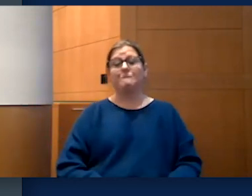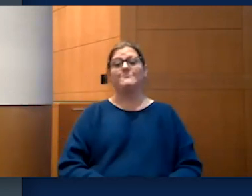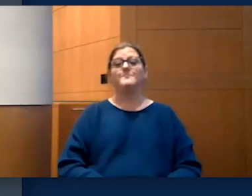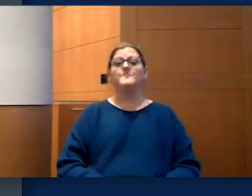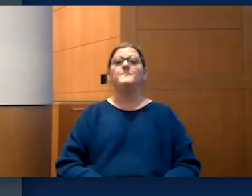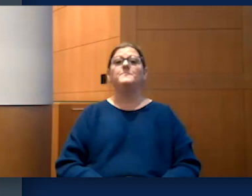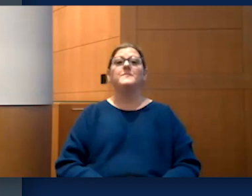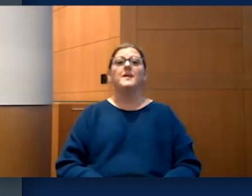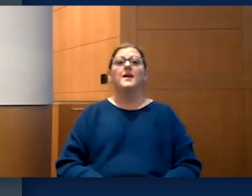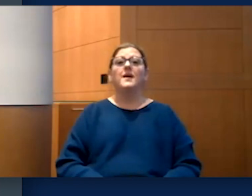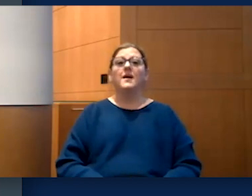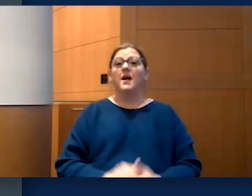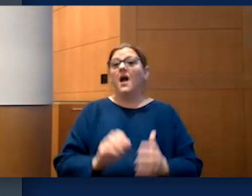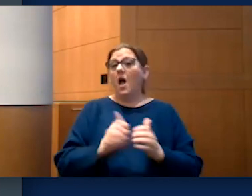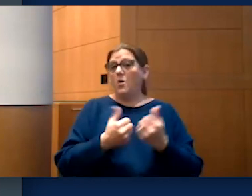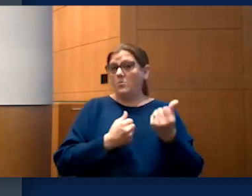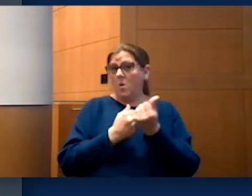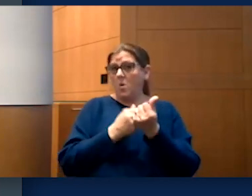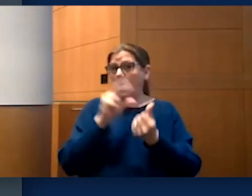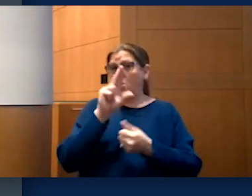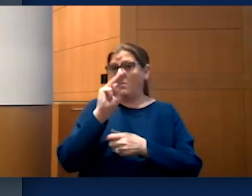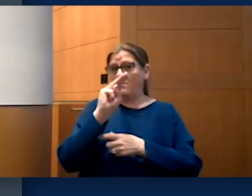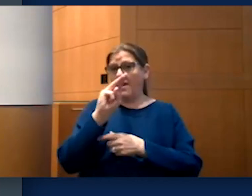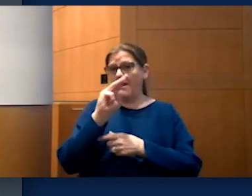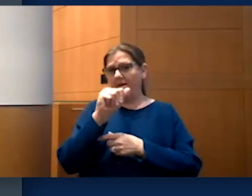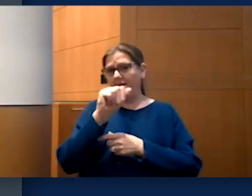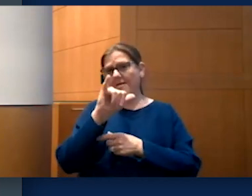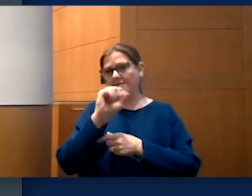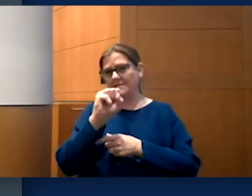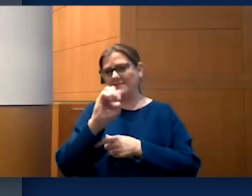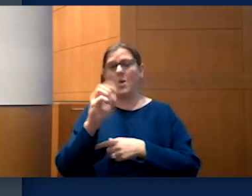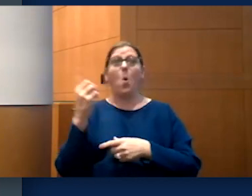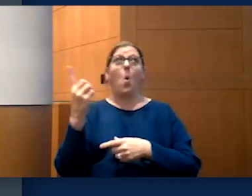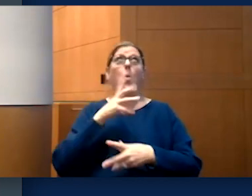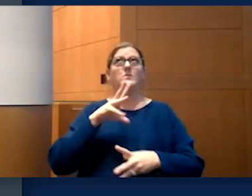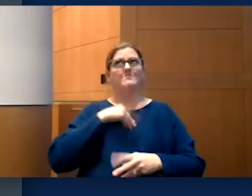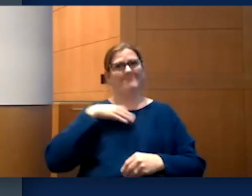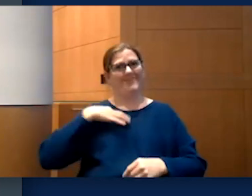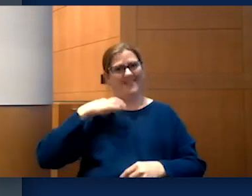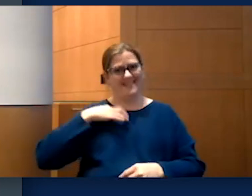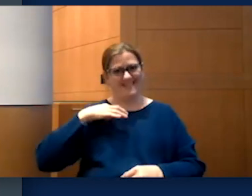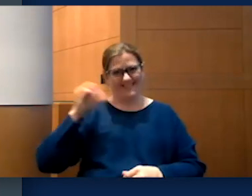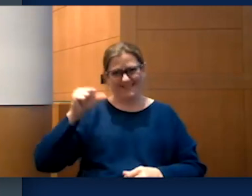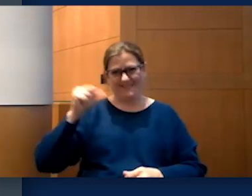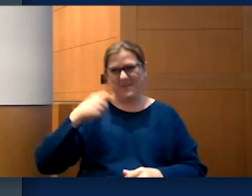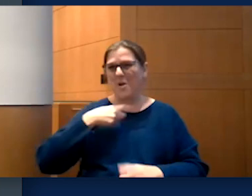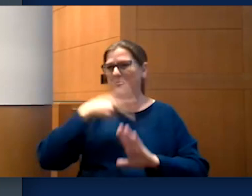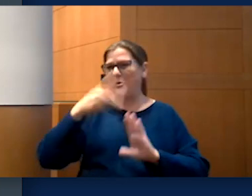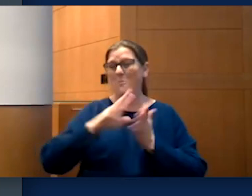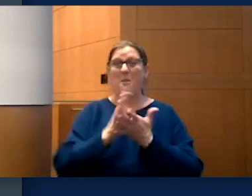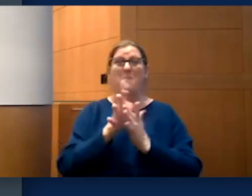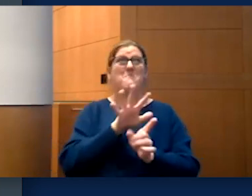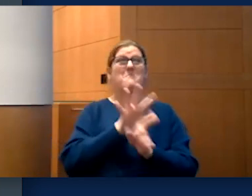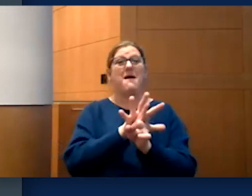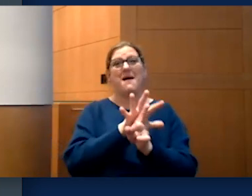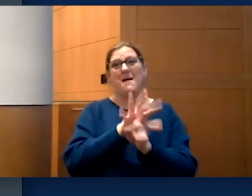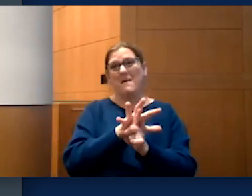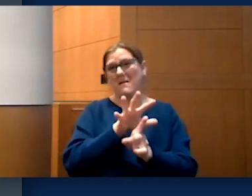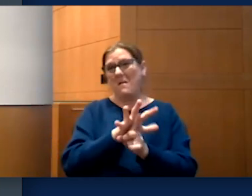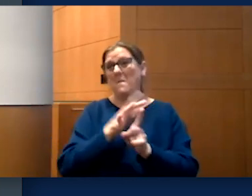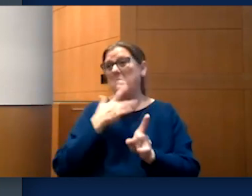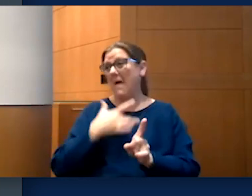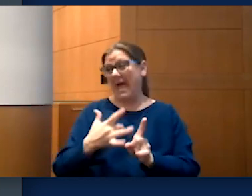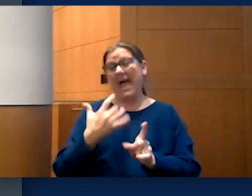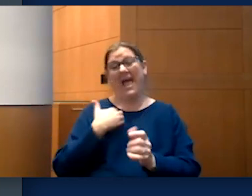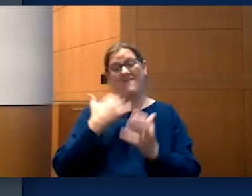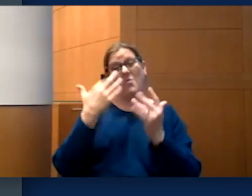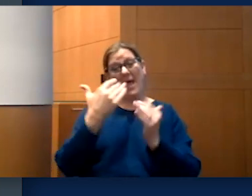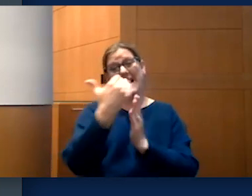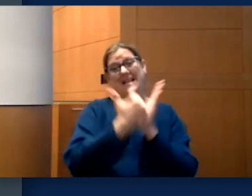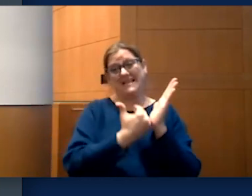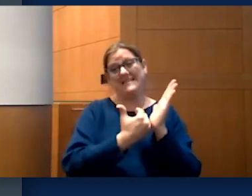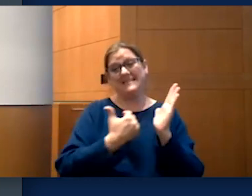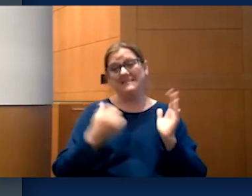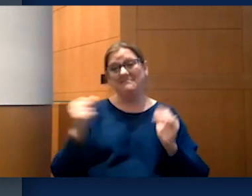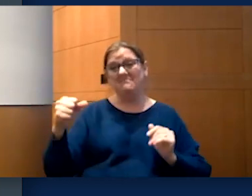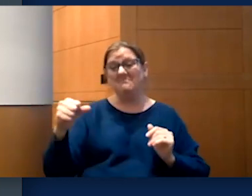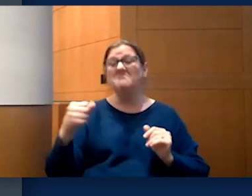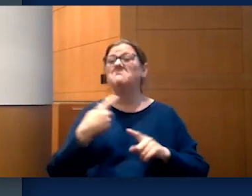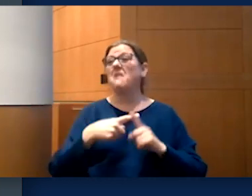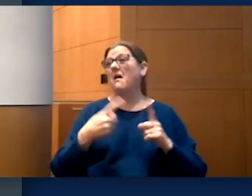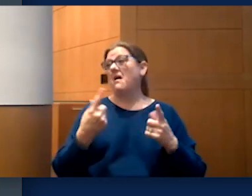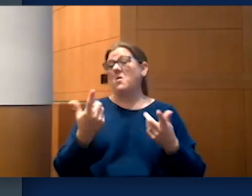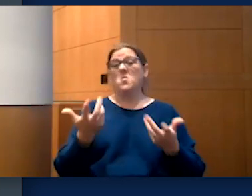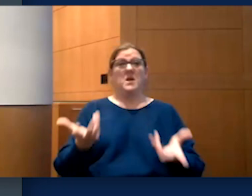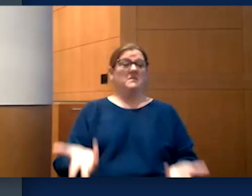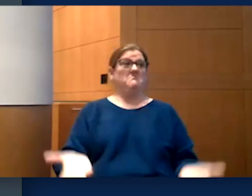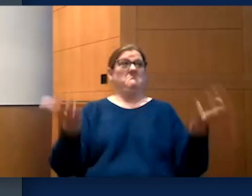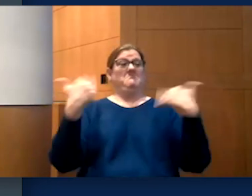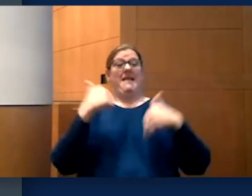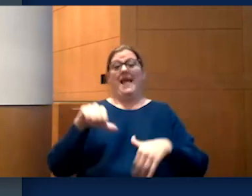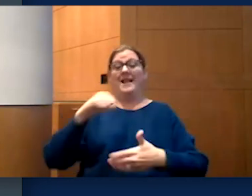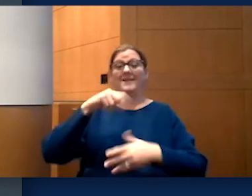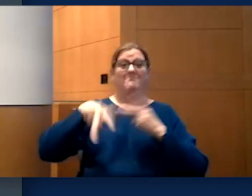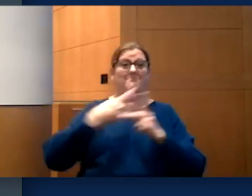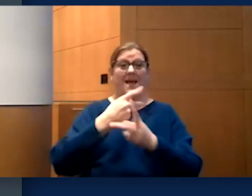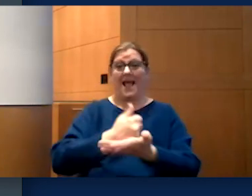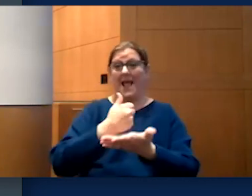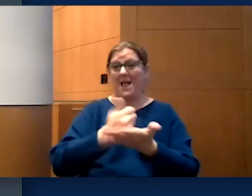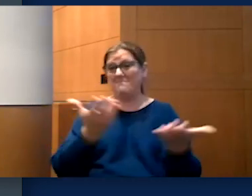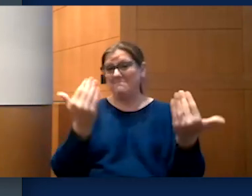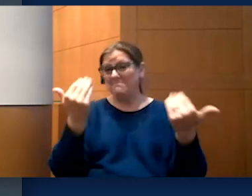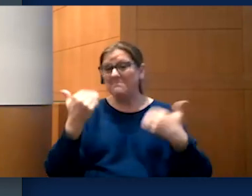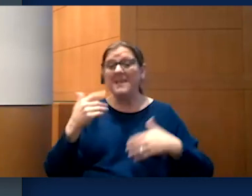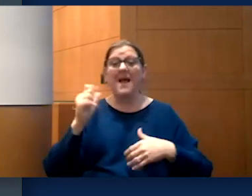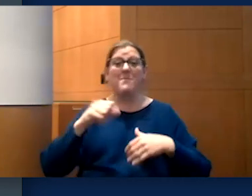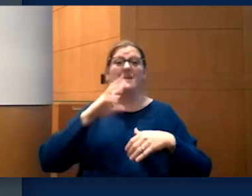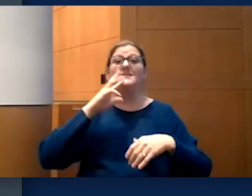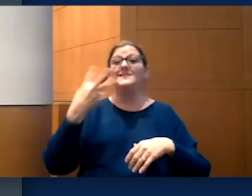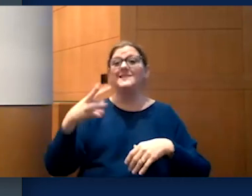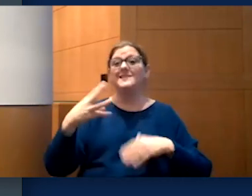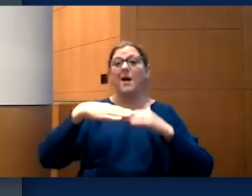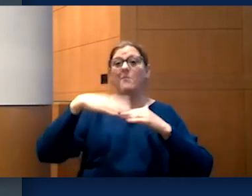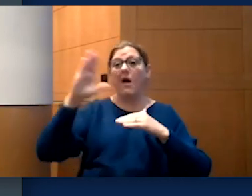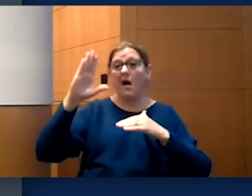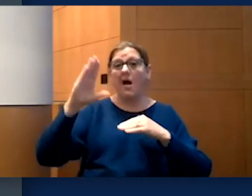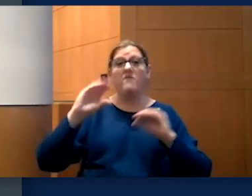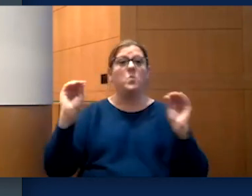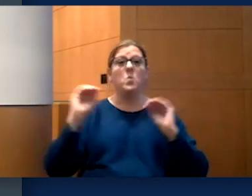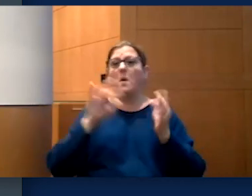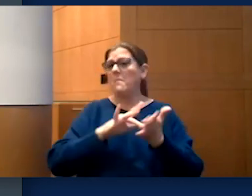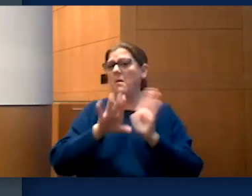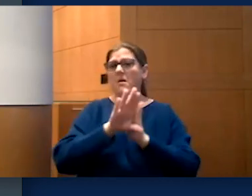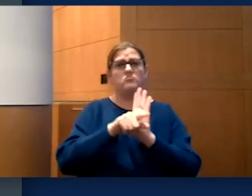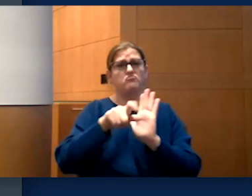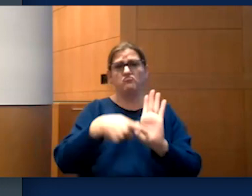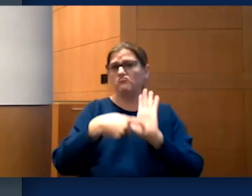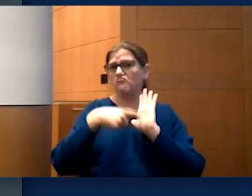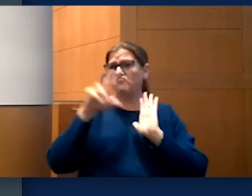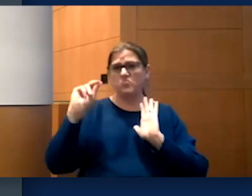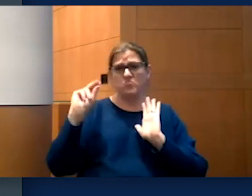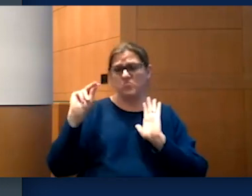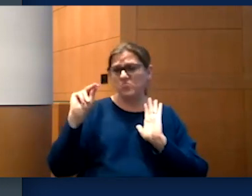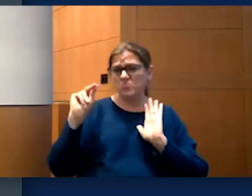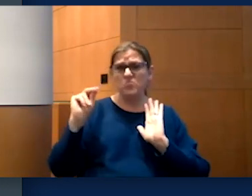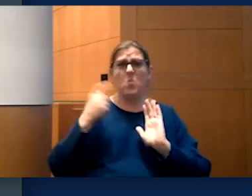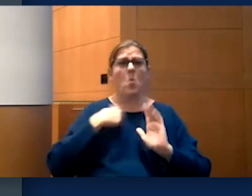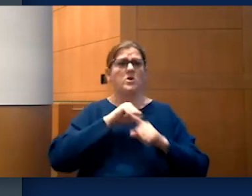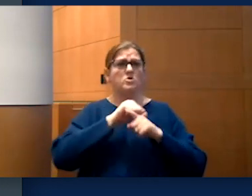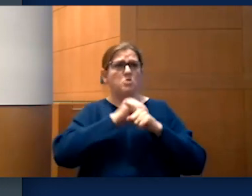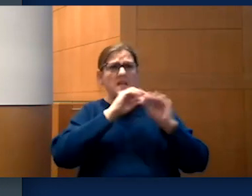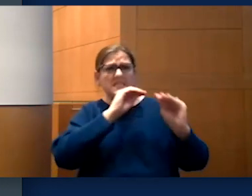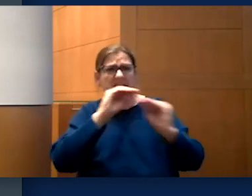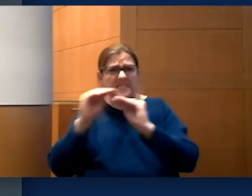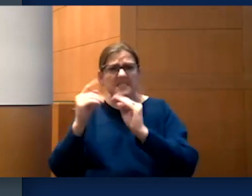so different ways to support you Mays. We will always take volunteers. Our programs have become very popular. We usually have a waiting list but you know we can use all the help we can get. So you just have to be 16 and up. No medical background is needed. We will train you on what you need to know.